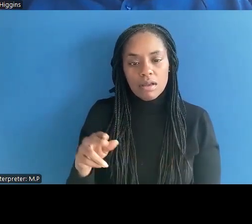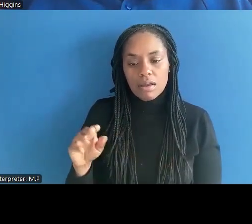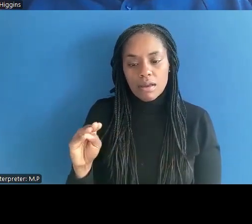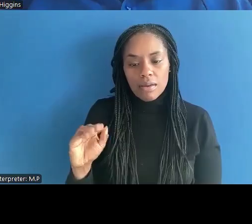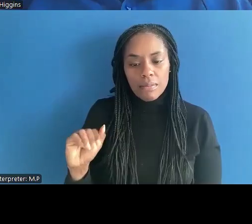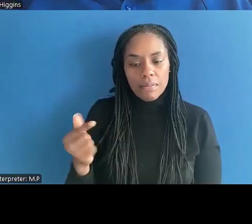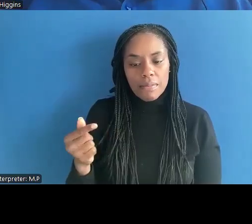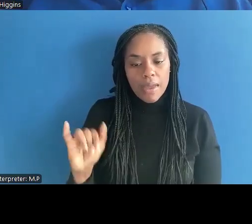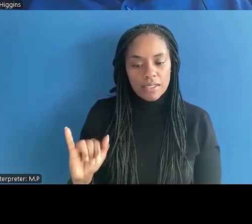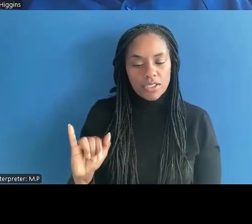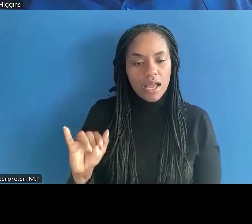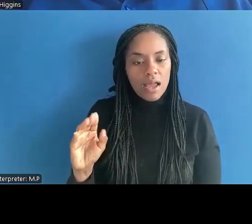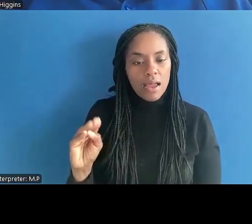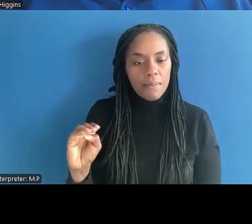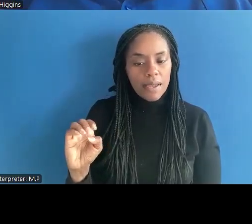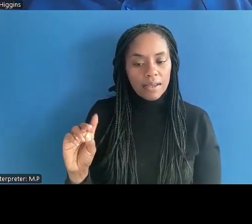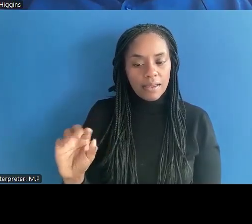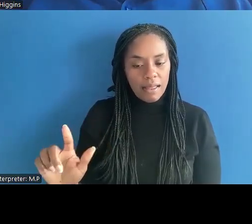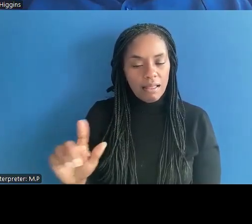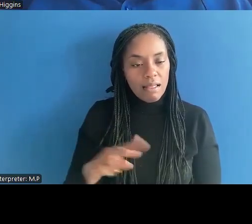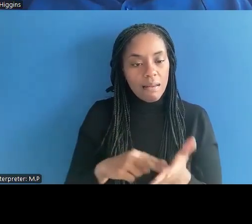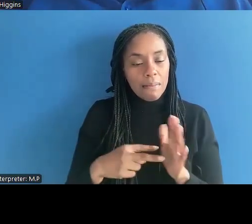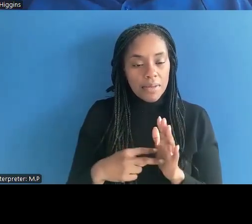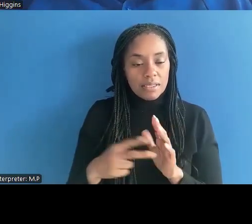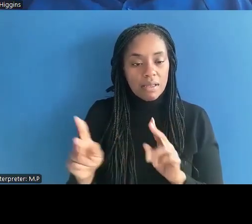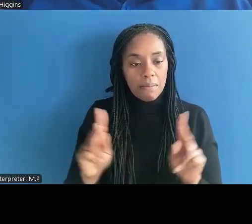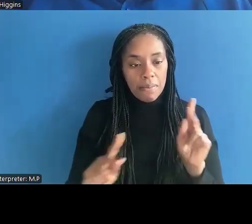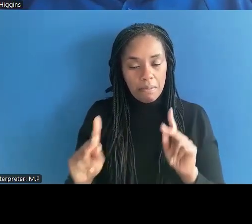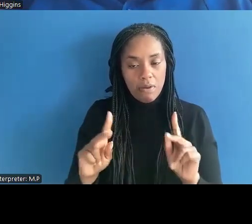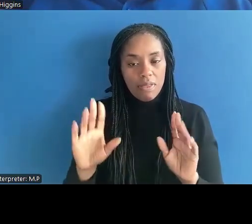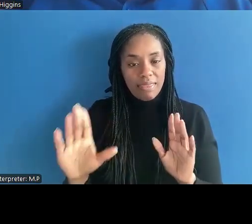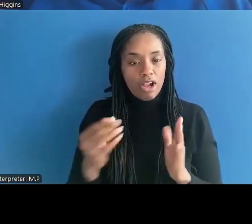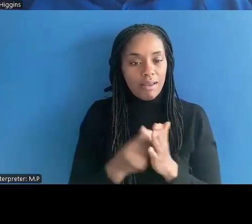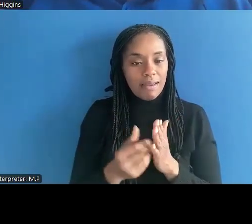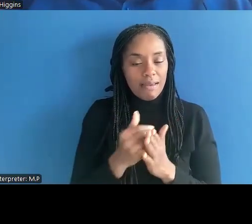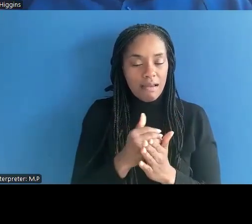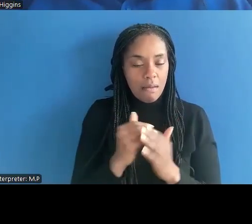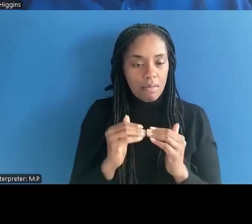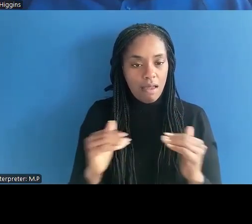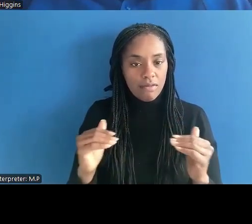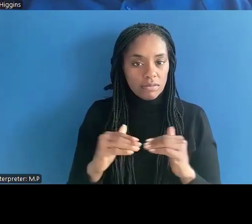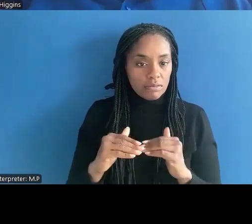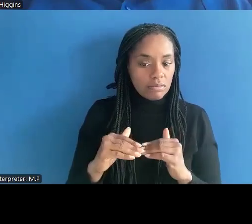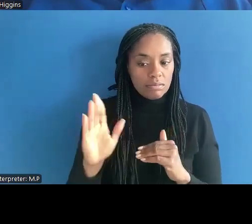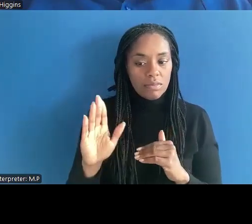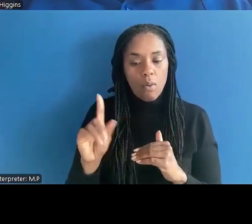And so that is for people with income levels that are in excess of 138%